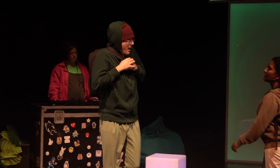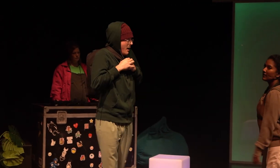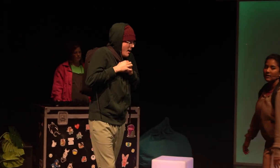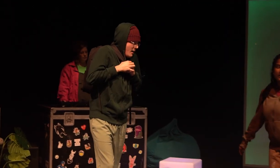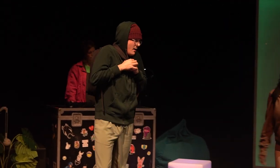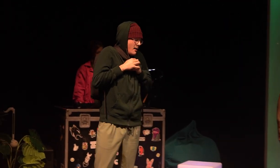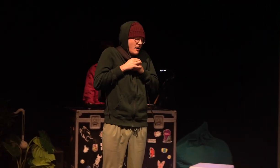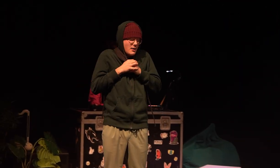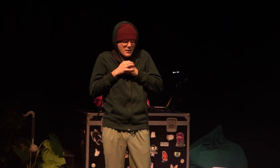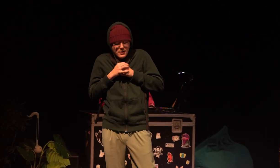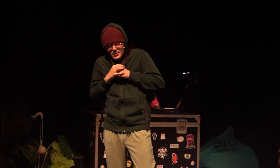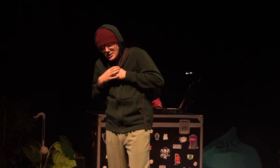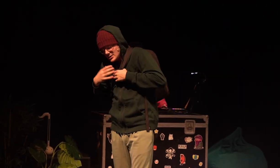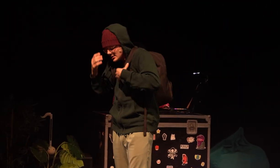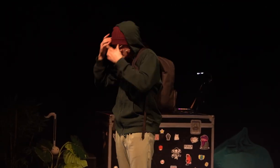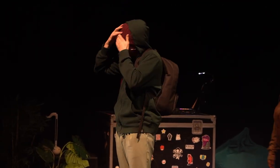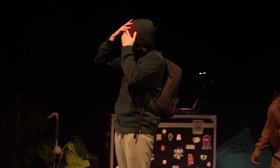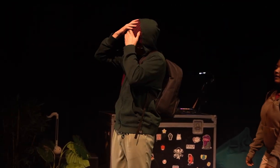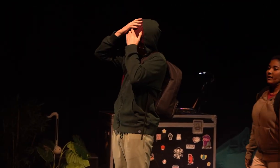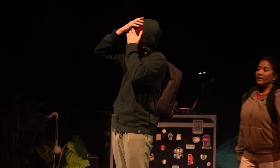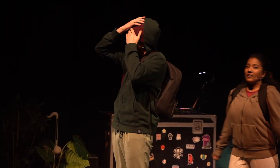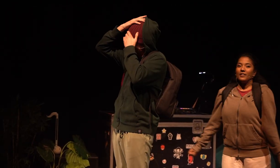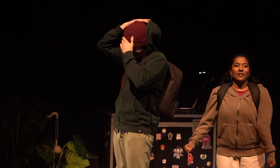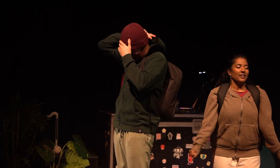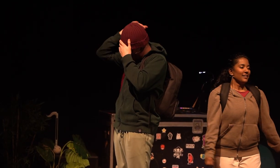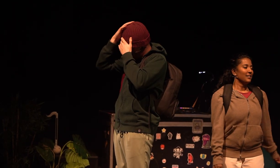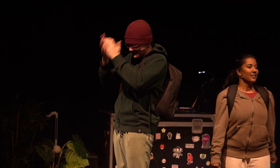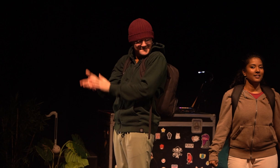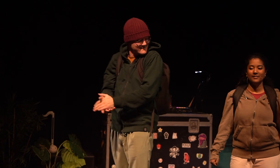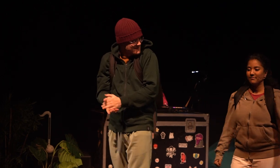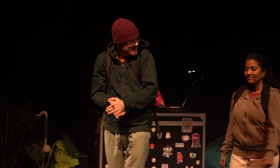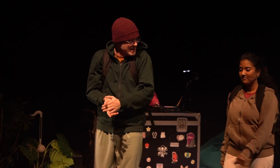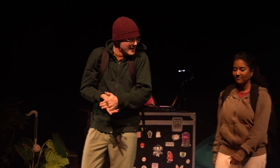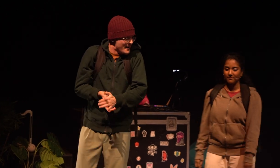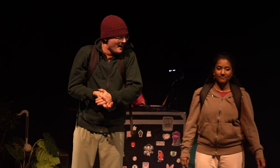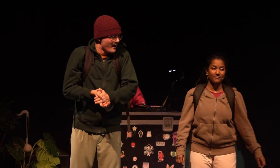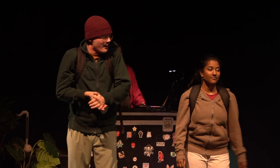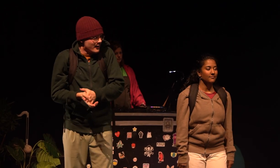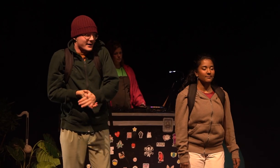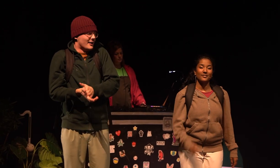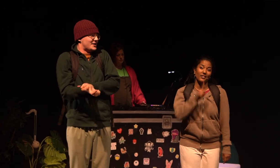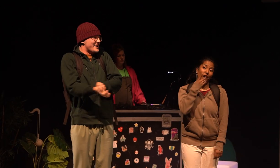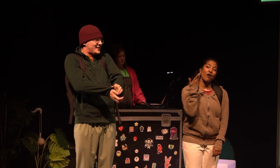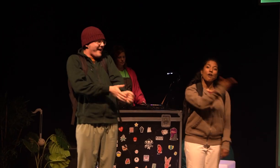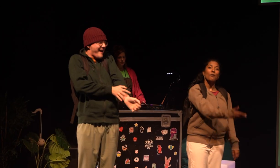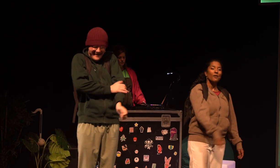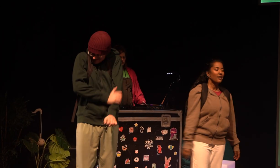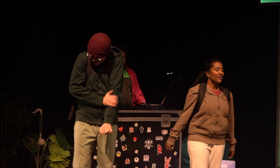Shit. I can't do it.